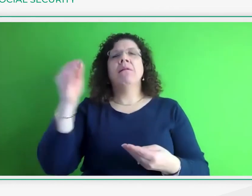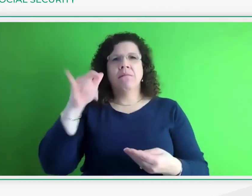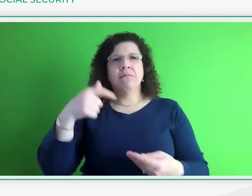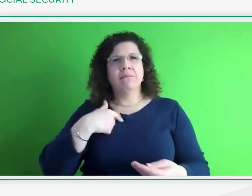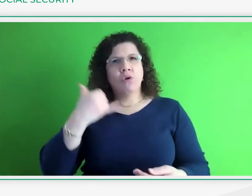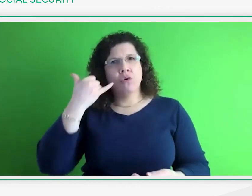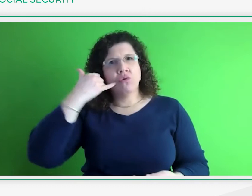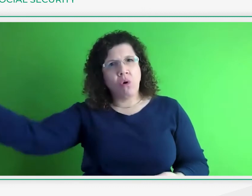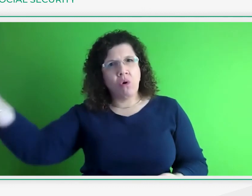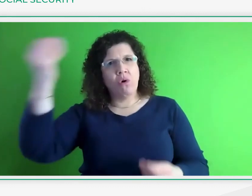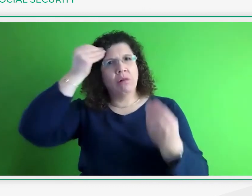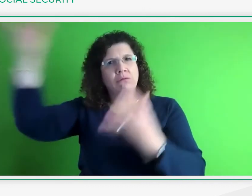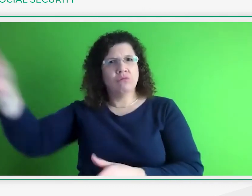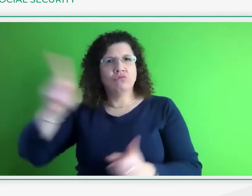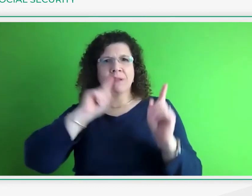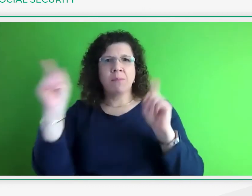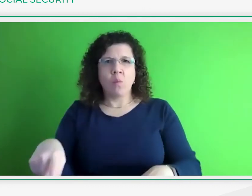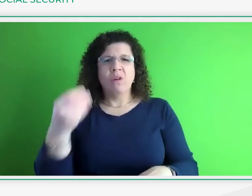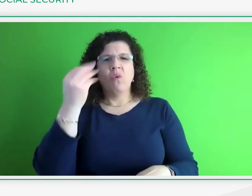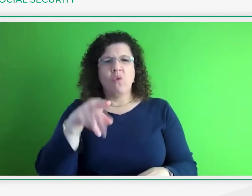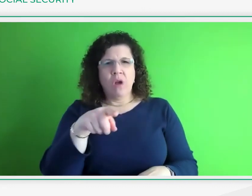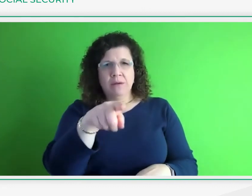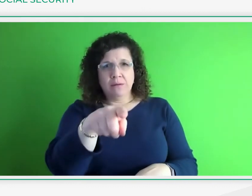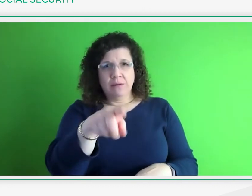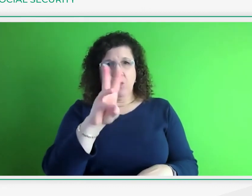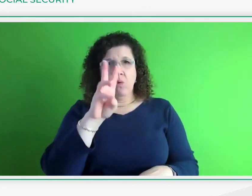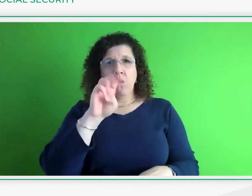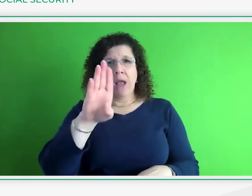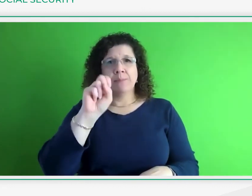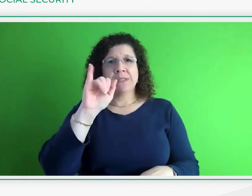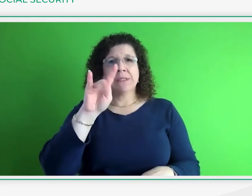If I didn't do it, then of course I would receive the letter, and then I would call and report it.